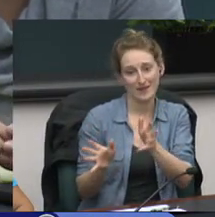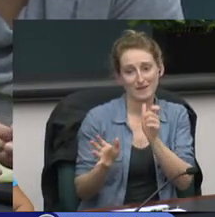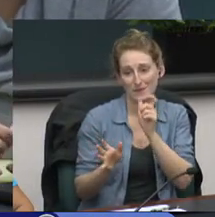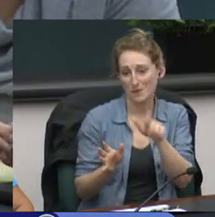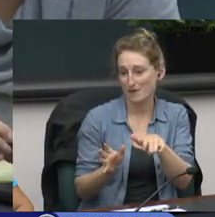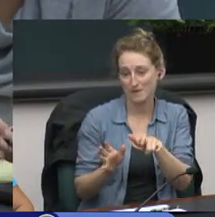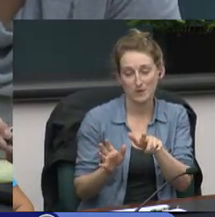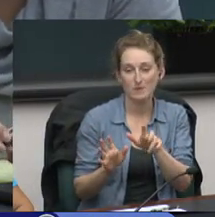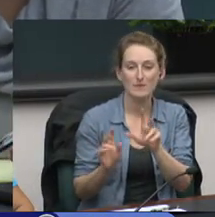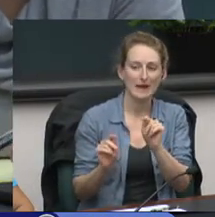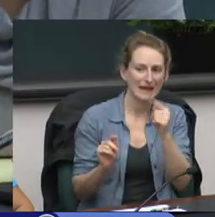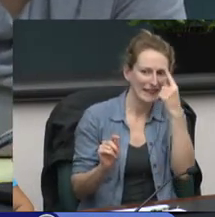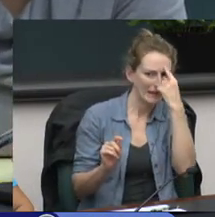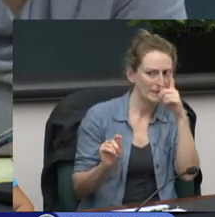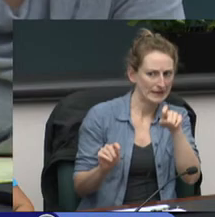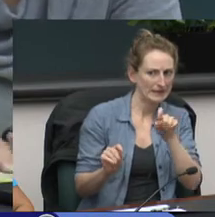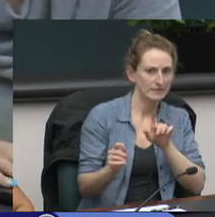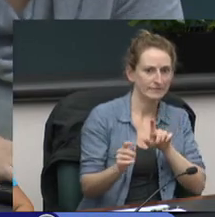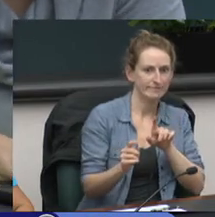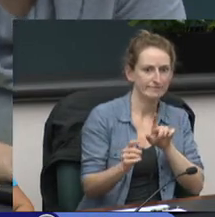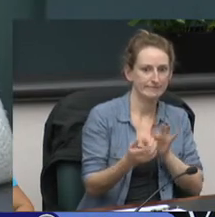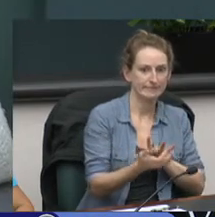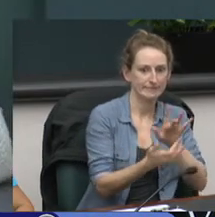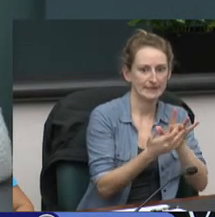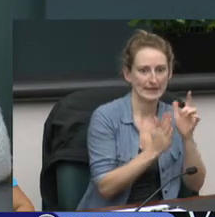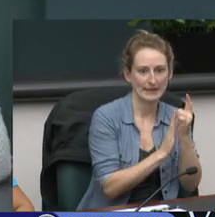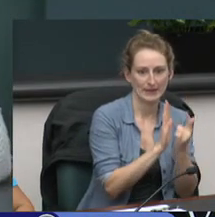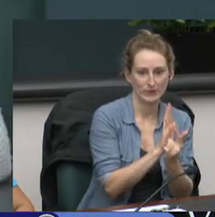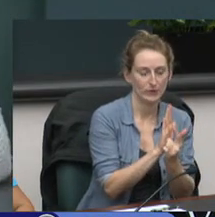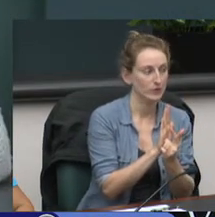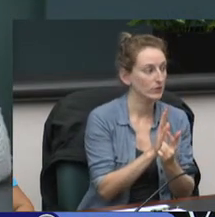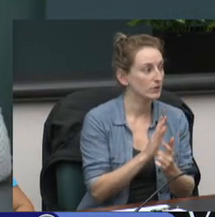I'm not positive on that mr. Brooker do you have anything to add from a legal